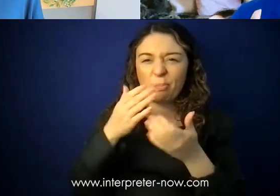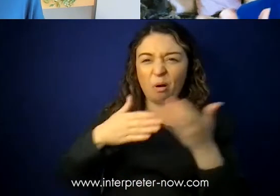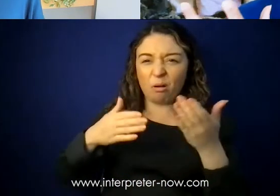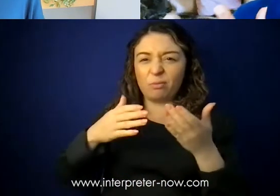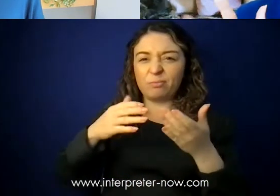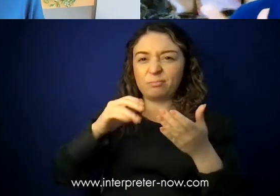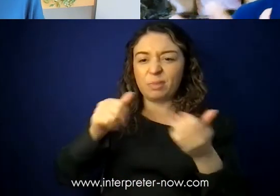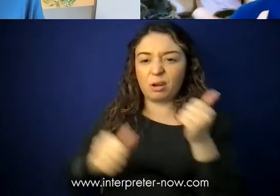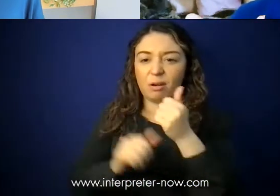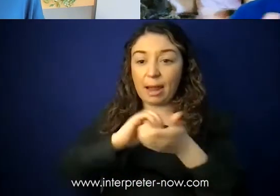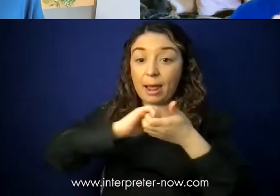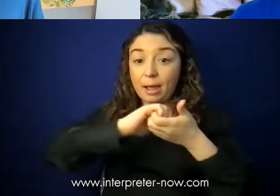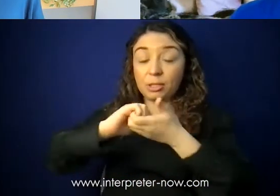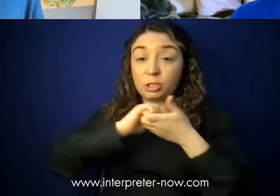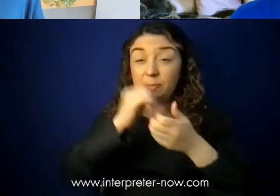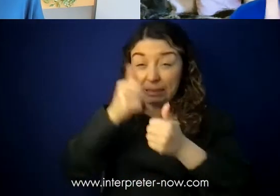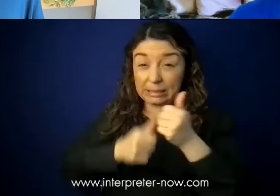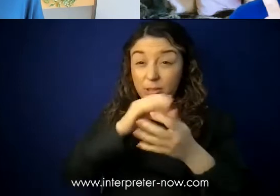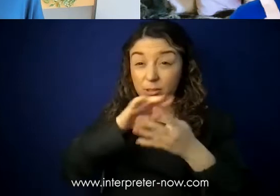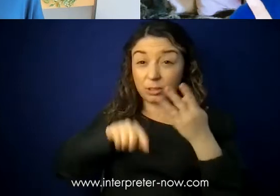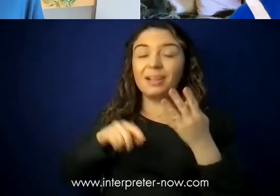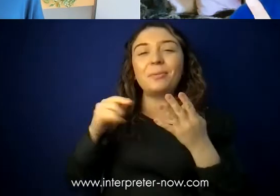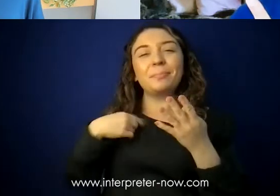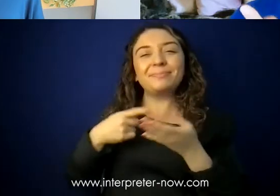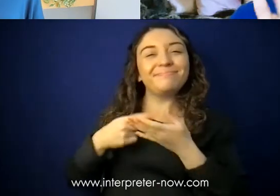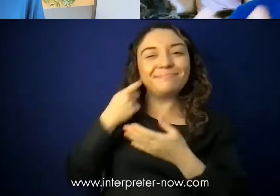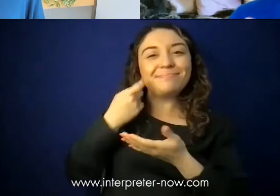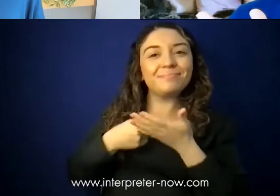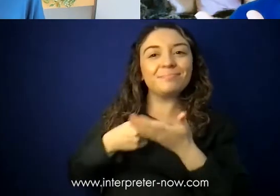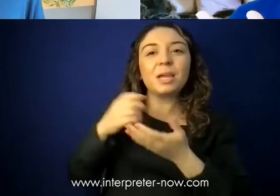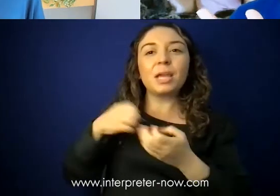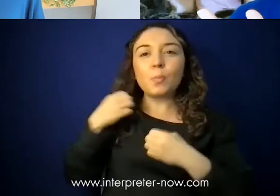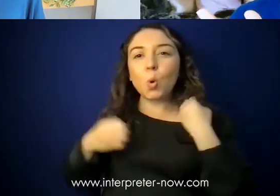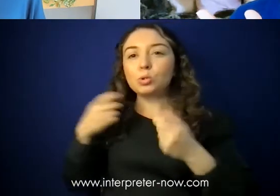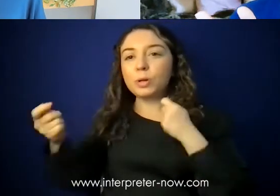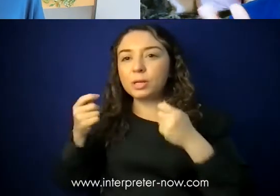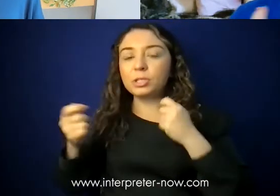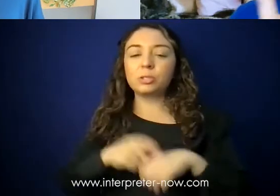Pretty much every single one of them—emotional regulation, self-awareness, cognitive ability—all